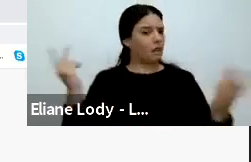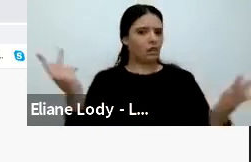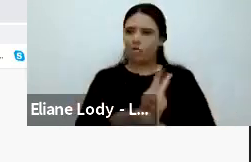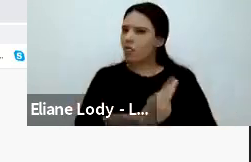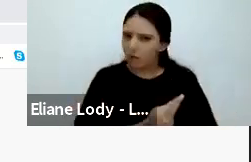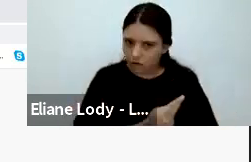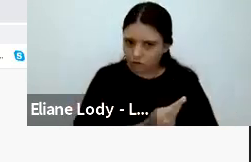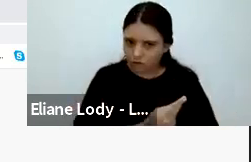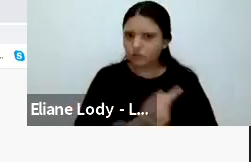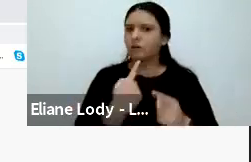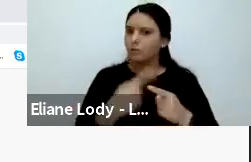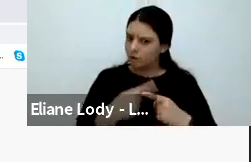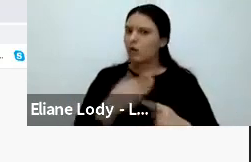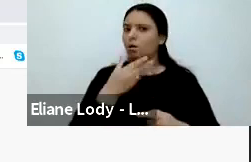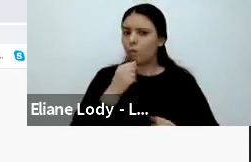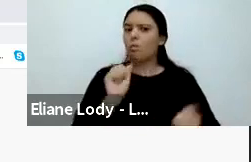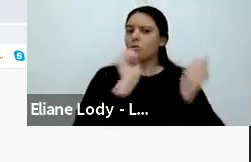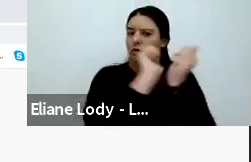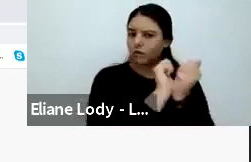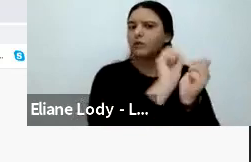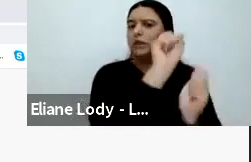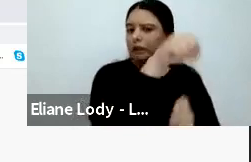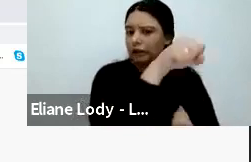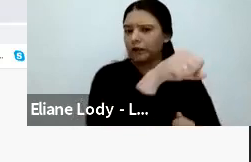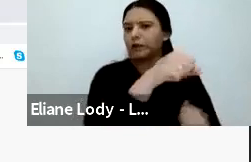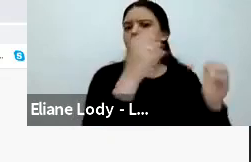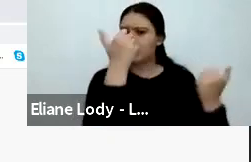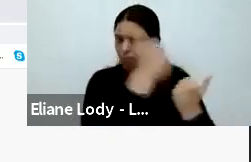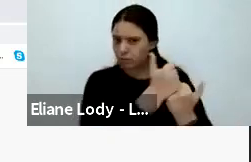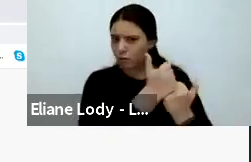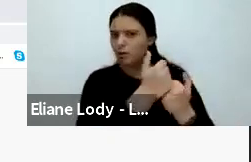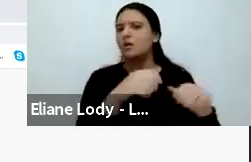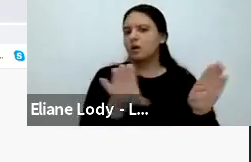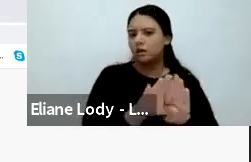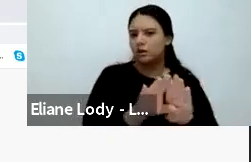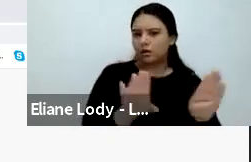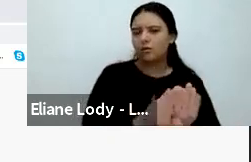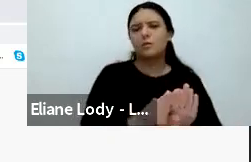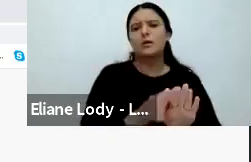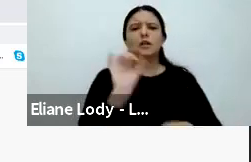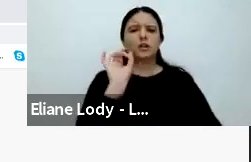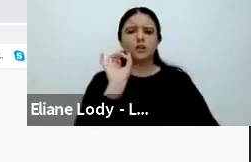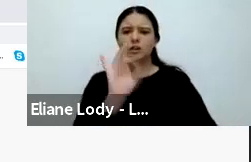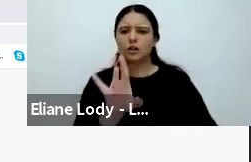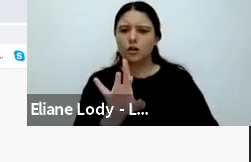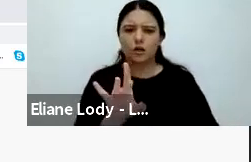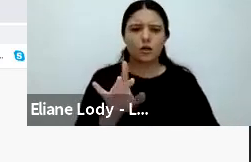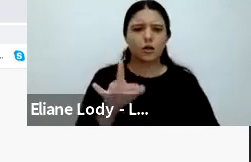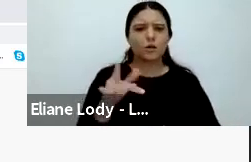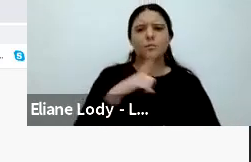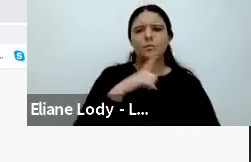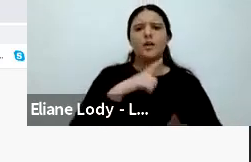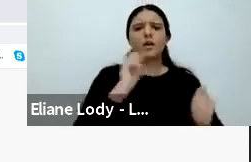wrong, he was actually a slave owner he was a very cruel slave owner. . Not only did he have his slave . Not only did he have his slaves whipped and beaten he